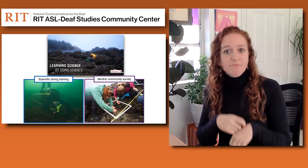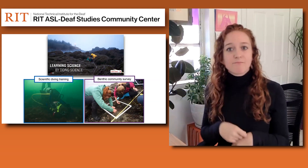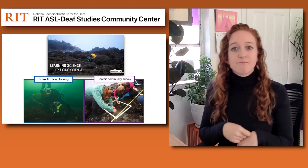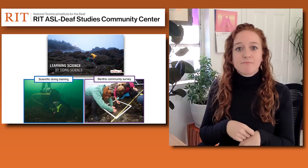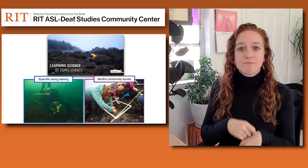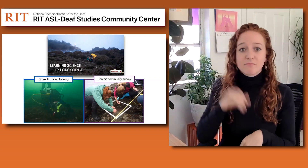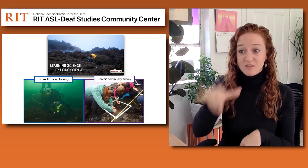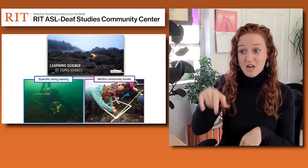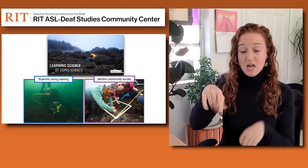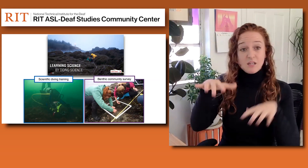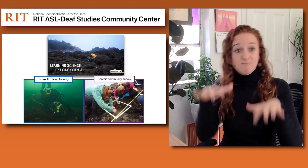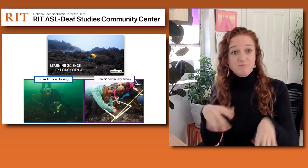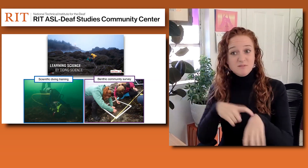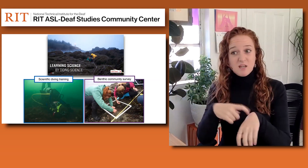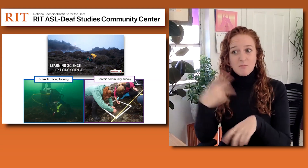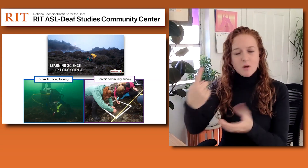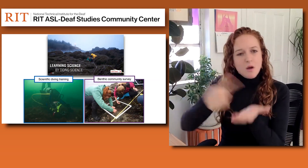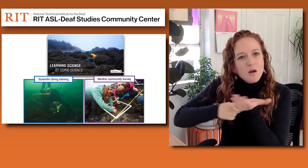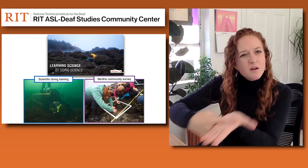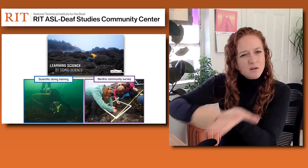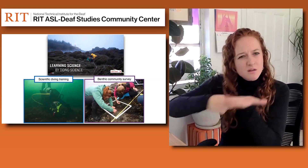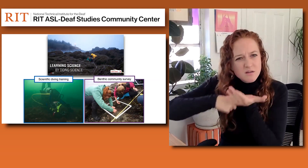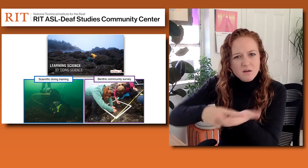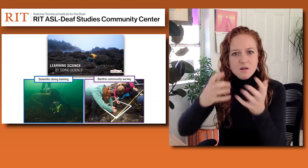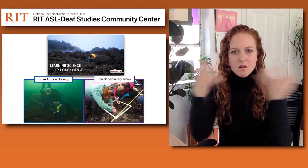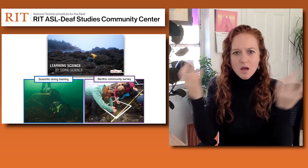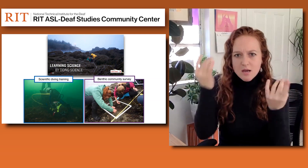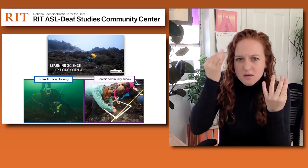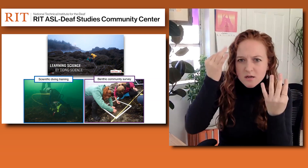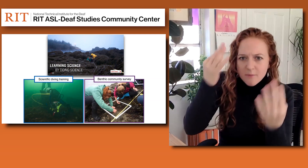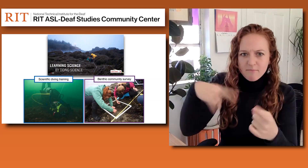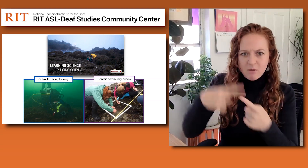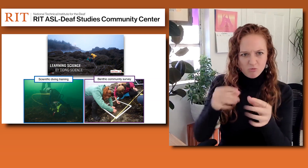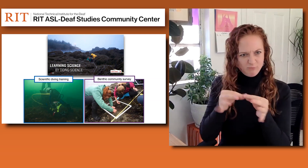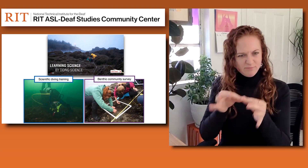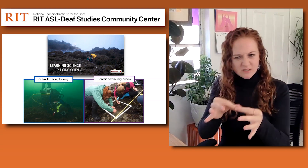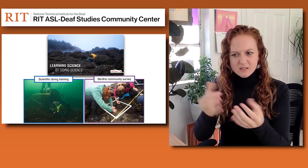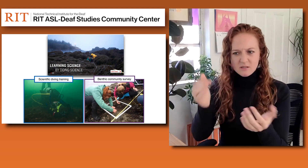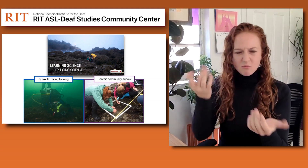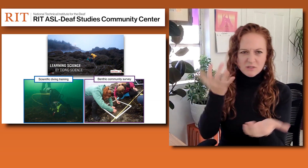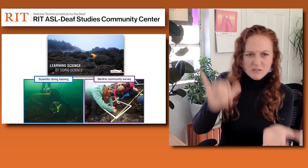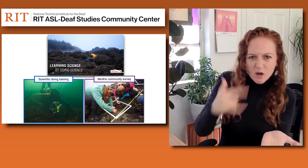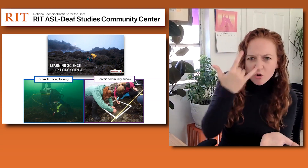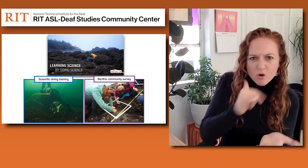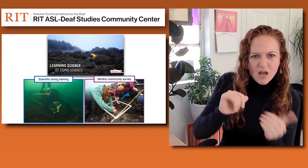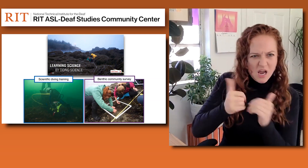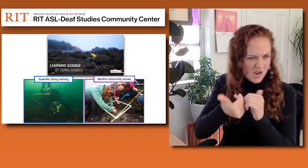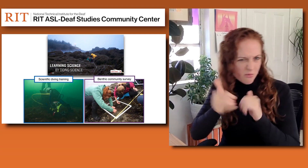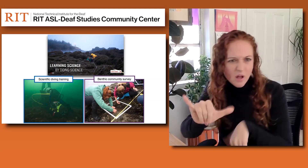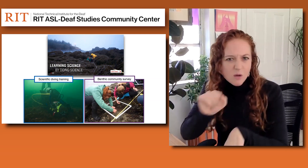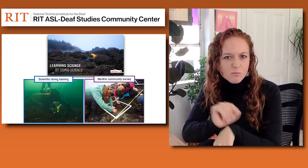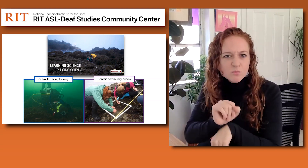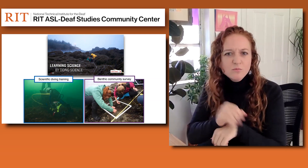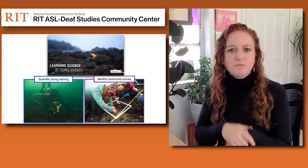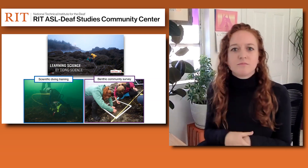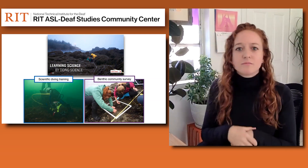and even through downtime, and during that downtime, I discussed with the interpreters about what things look like,